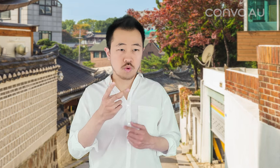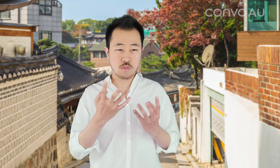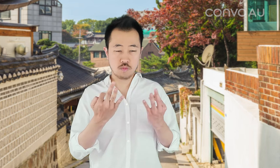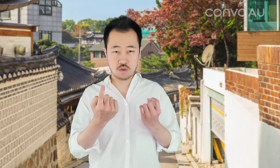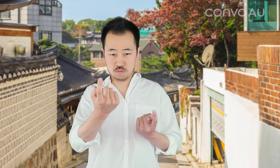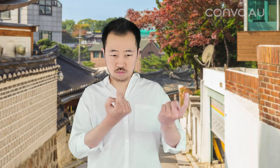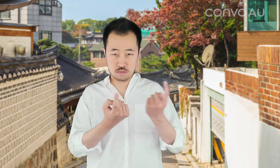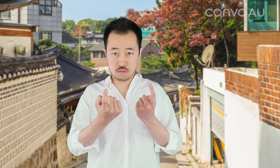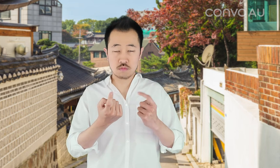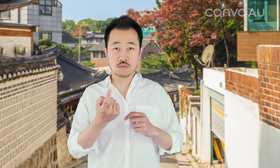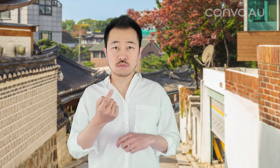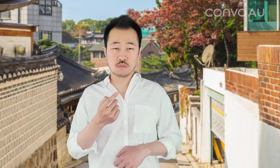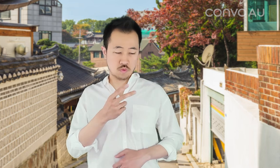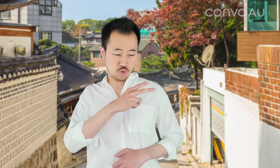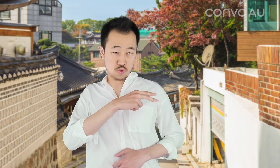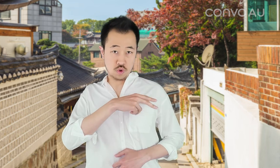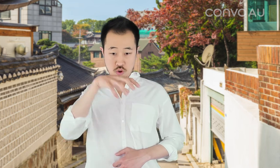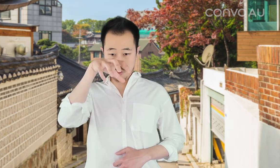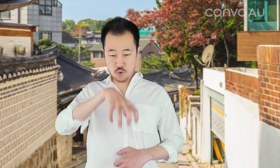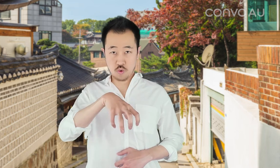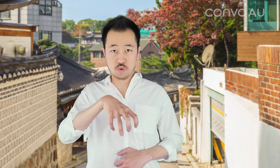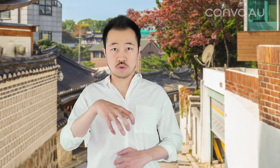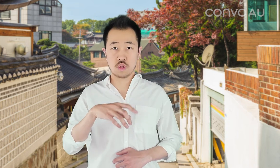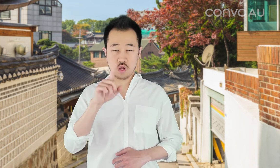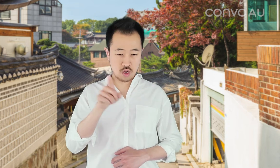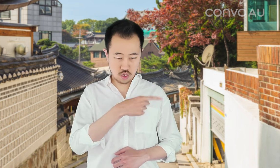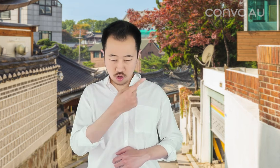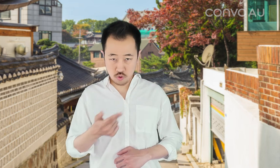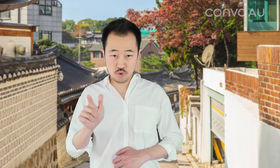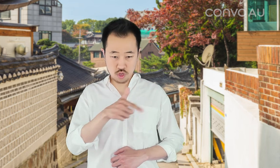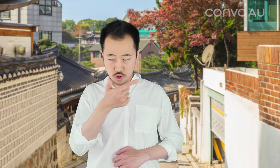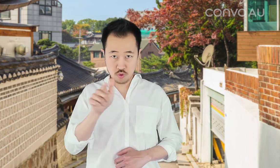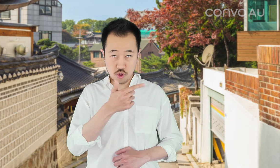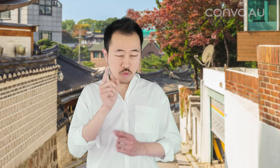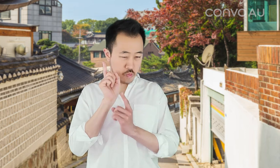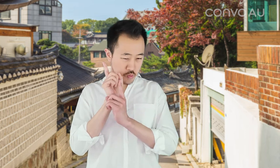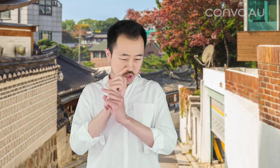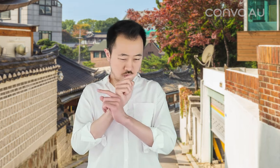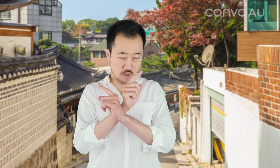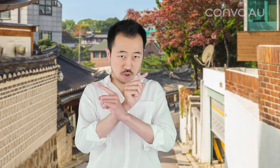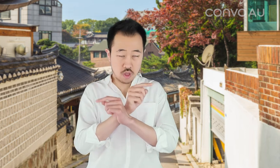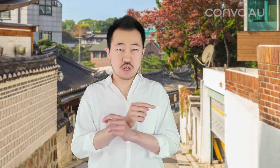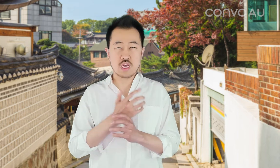Many Deaf people came in front of the national assembly to protest. A routine was established for protestors to take turns protesting.